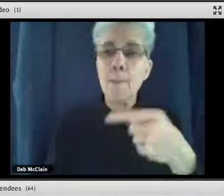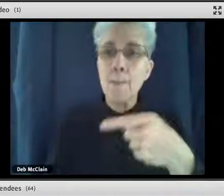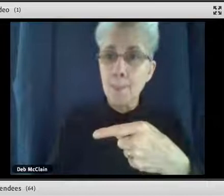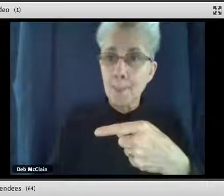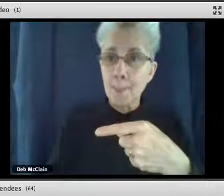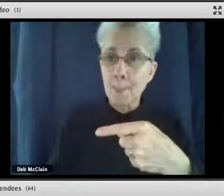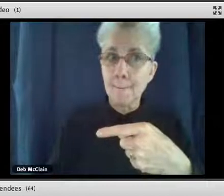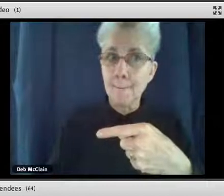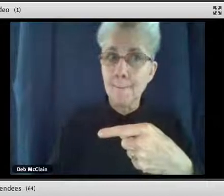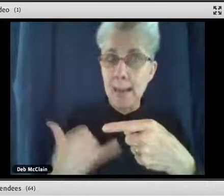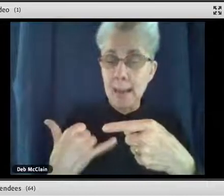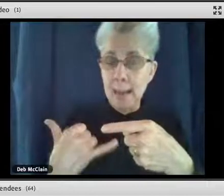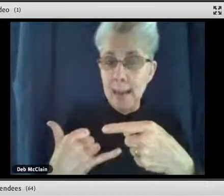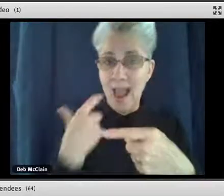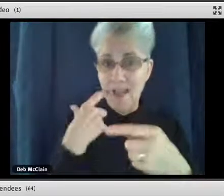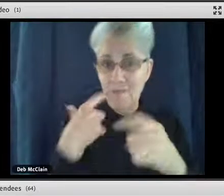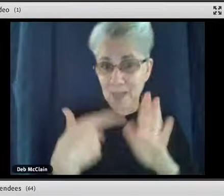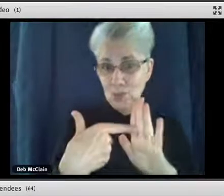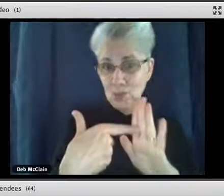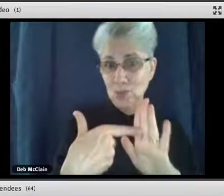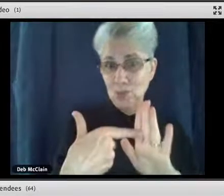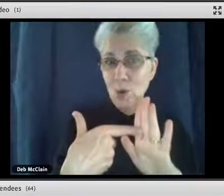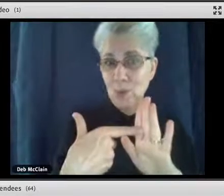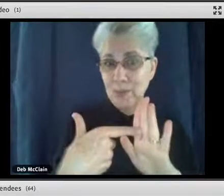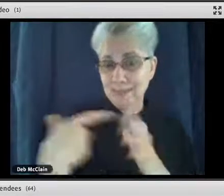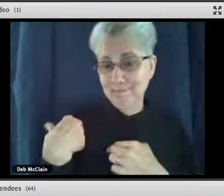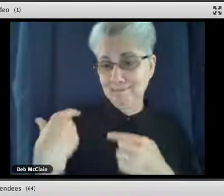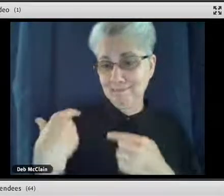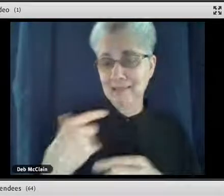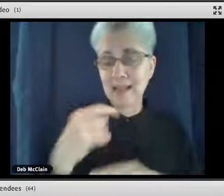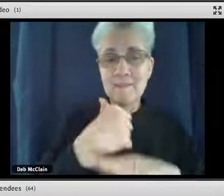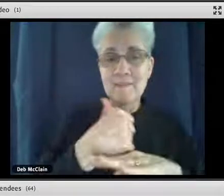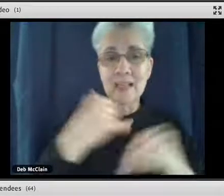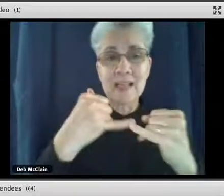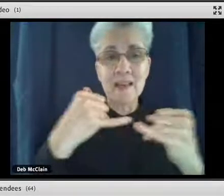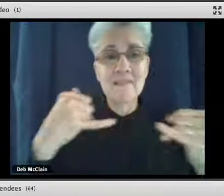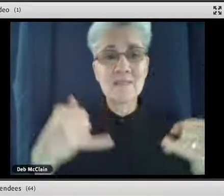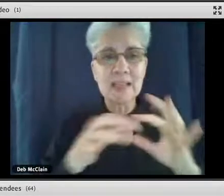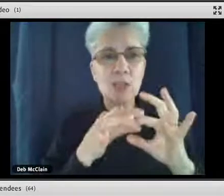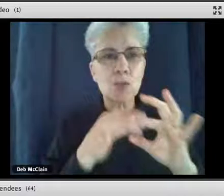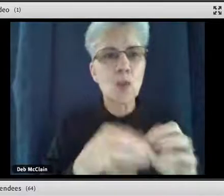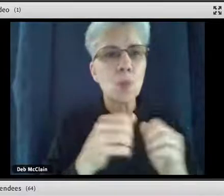Now, with that said, I've just been showing you the fixed fields primarily associated